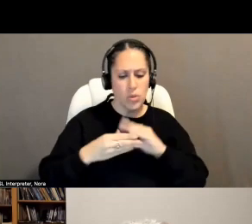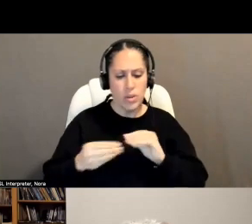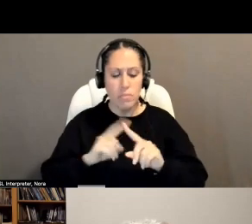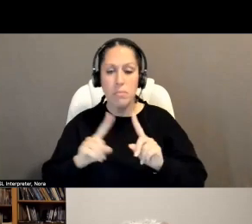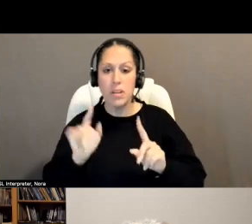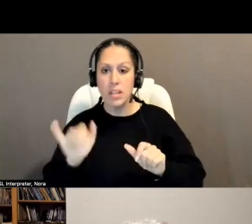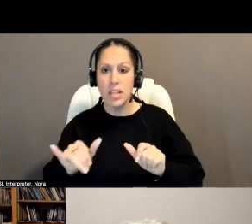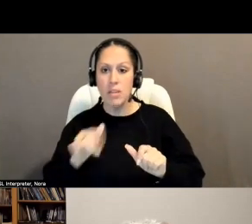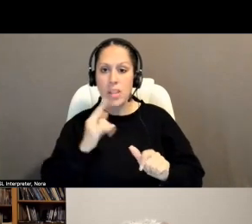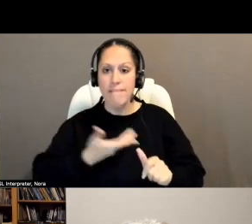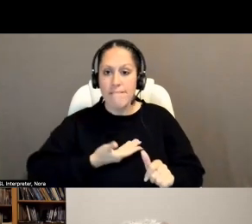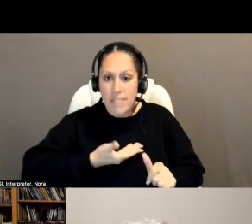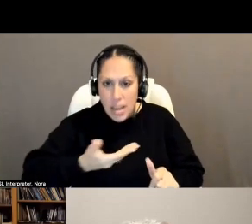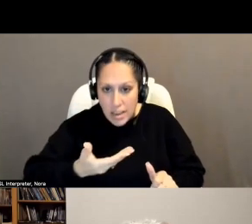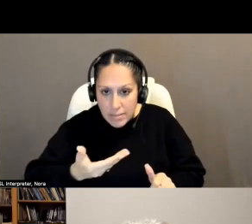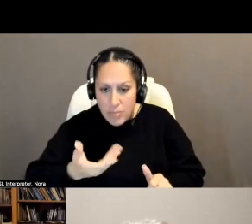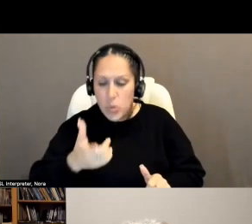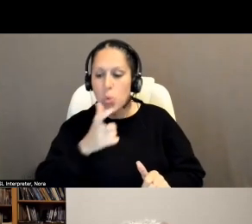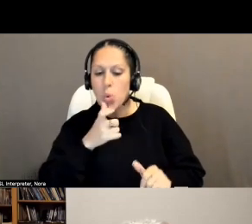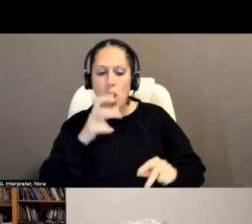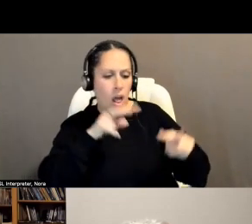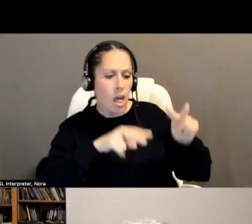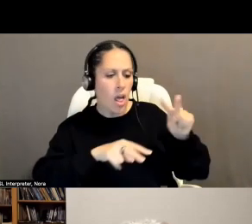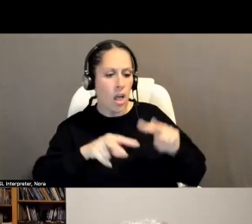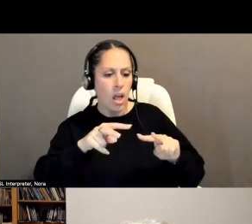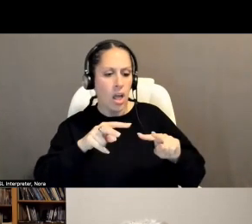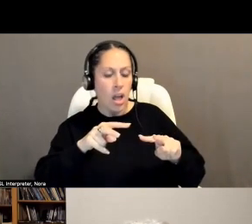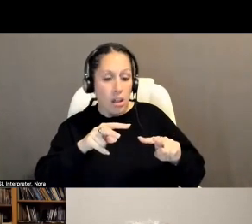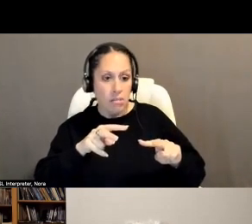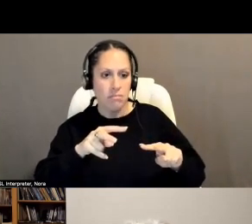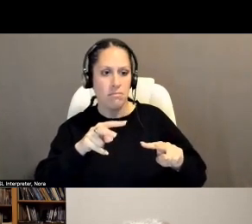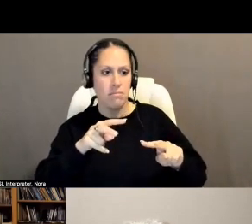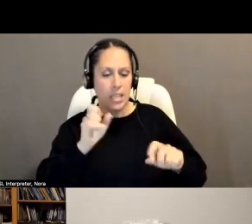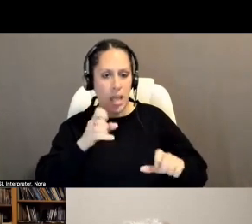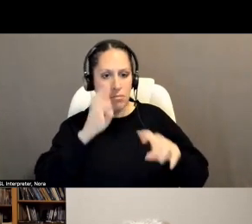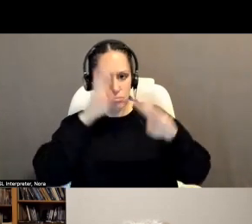invite, um, whoever sees them, to come up with their *own* story. So there's definitely